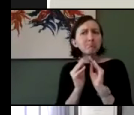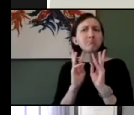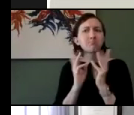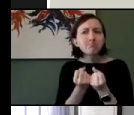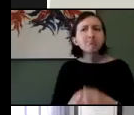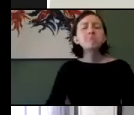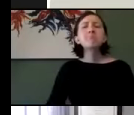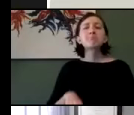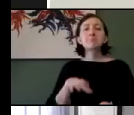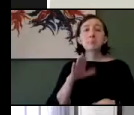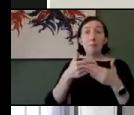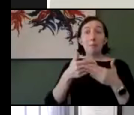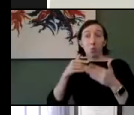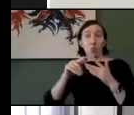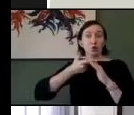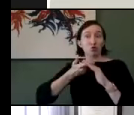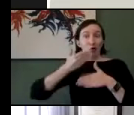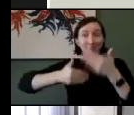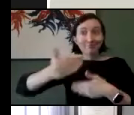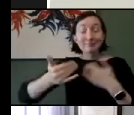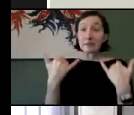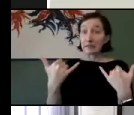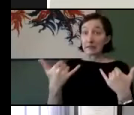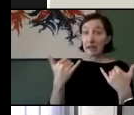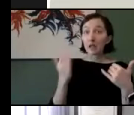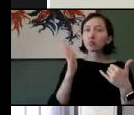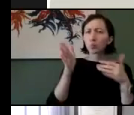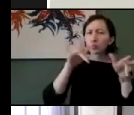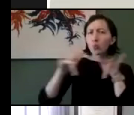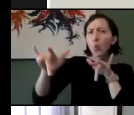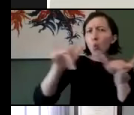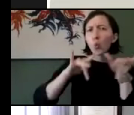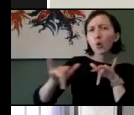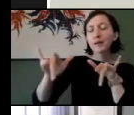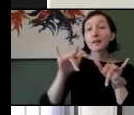I want to let everyone know we are recording today's webinar. The recording, the transcript,